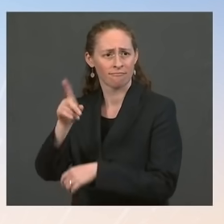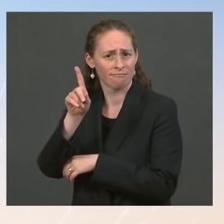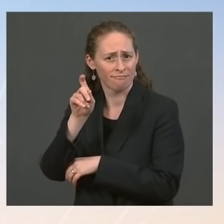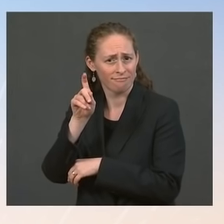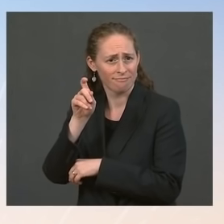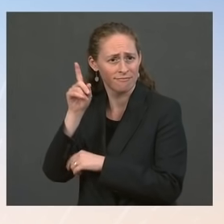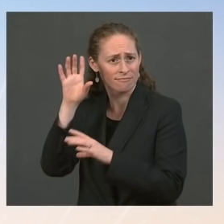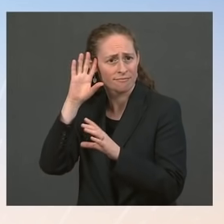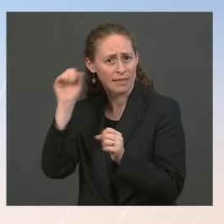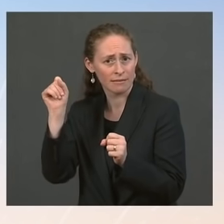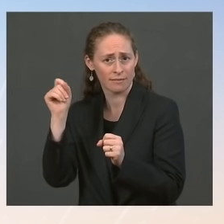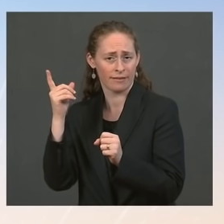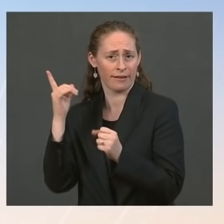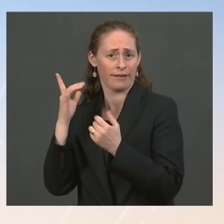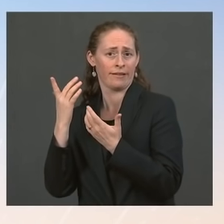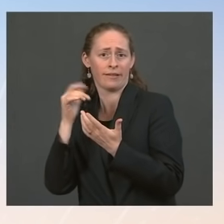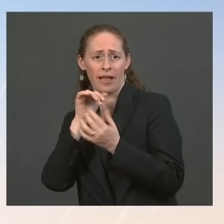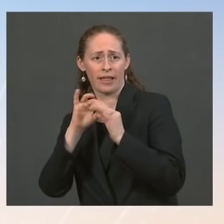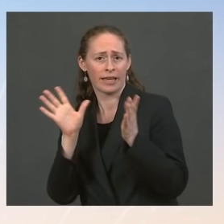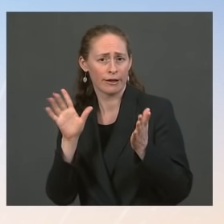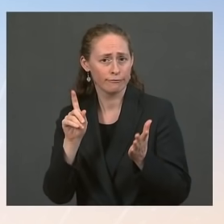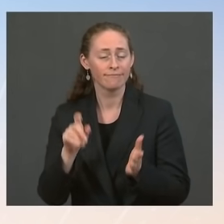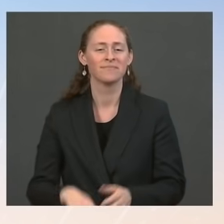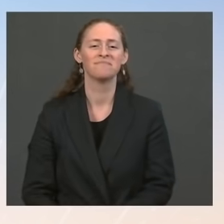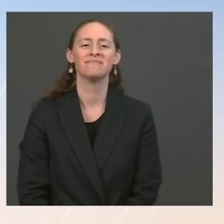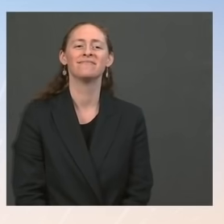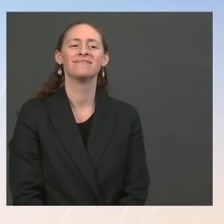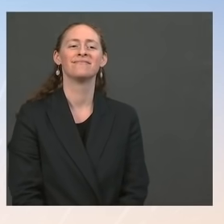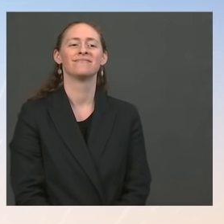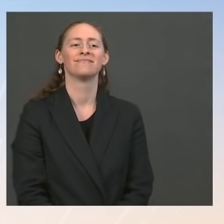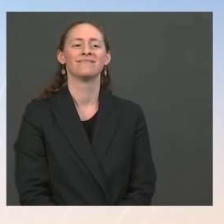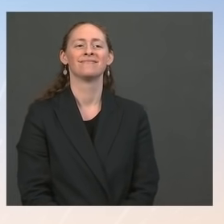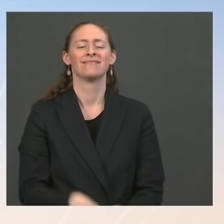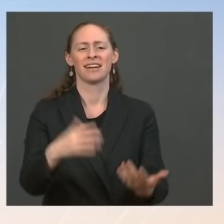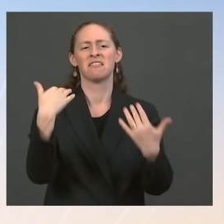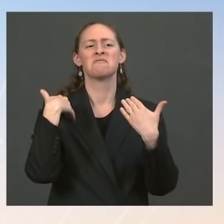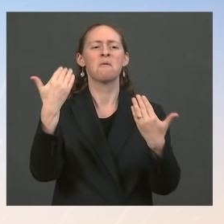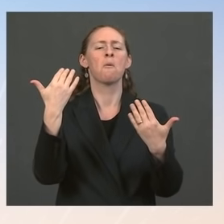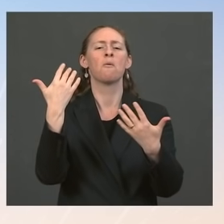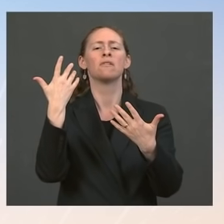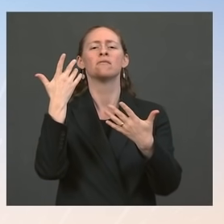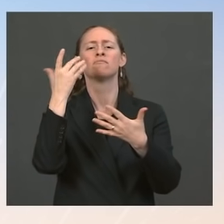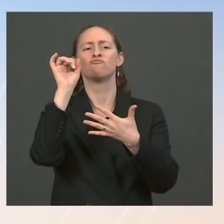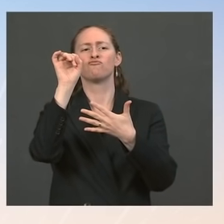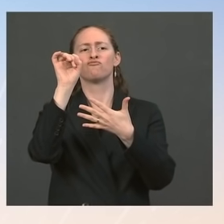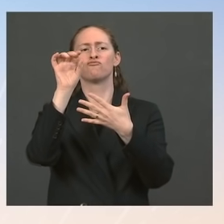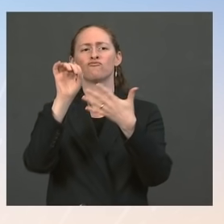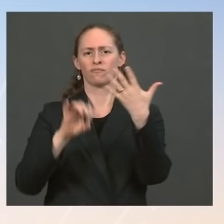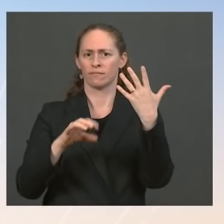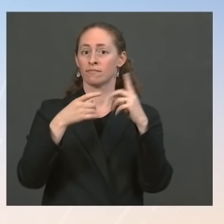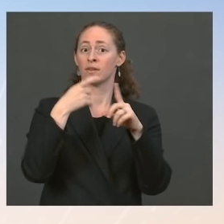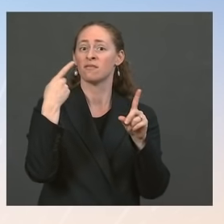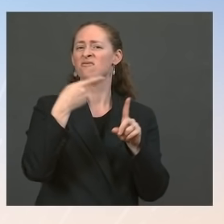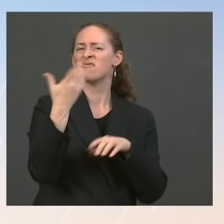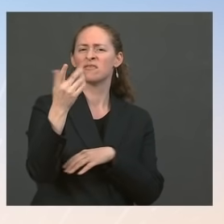Ms. Psaki: Well, let me give you a full -- a couple of specifics from the actual transcript, because I know it's been shorthanded a bit. No malintent.